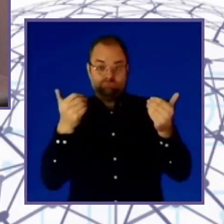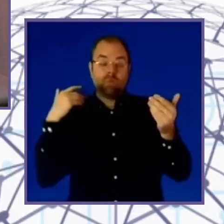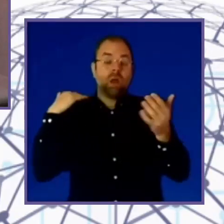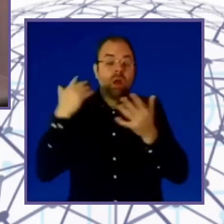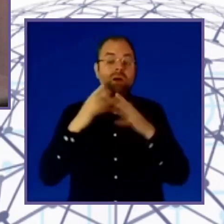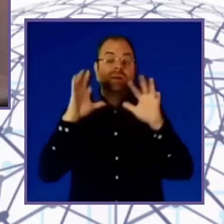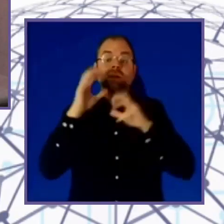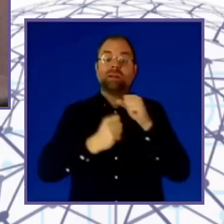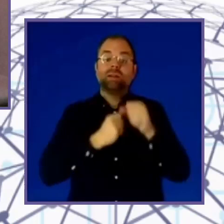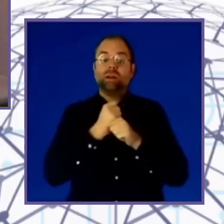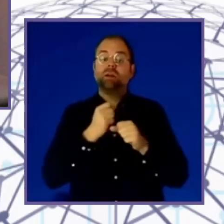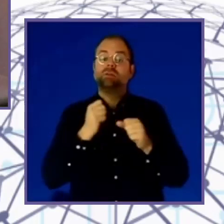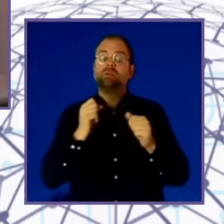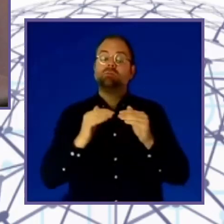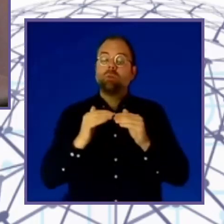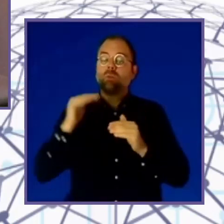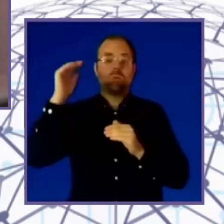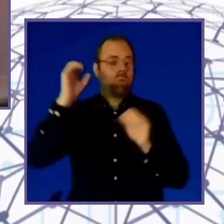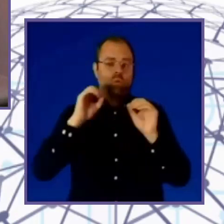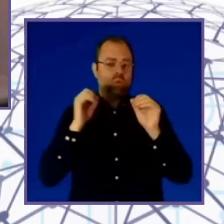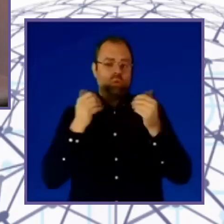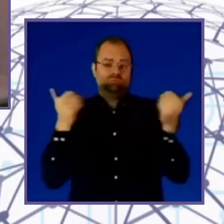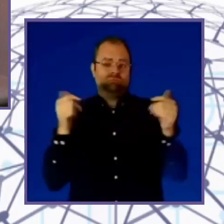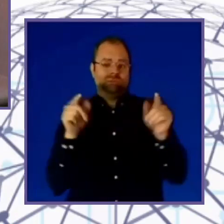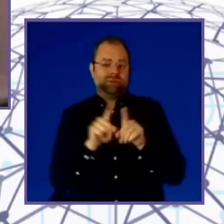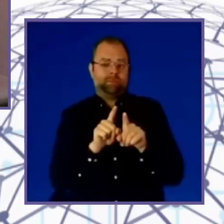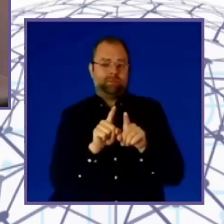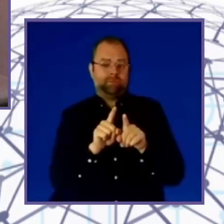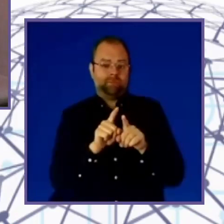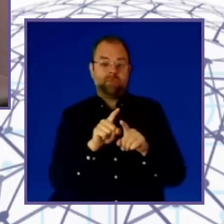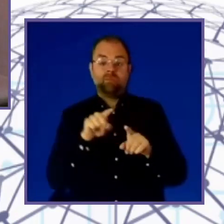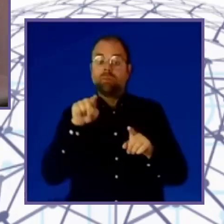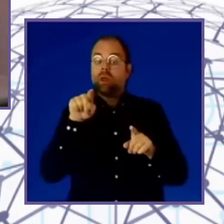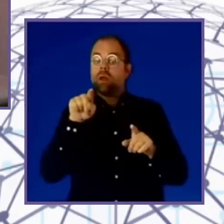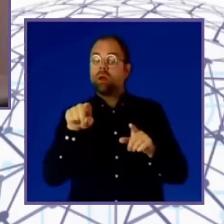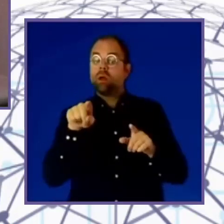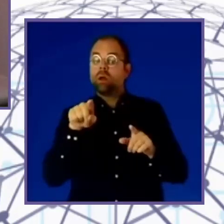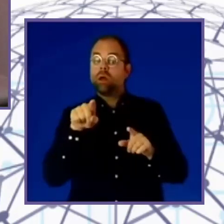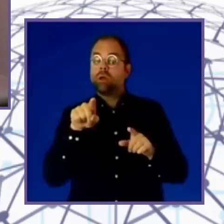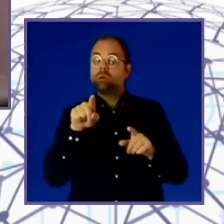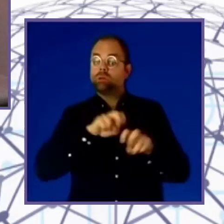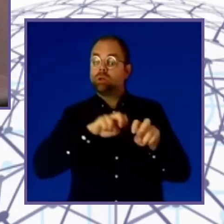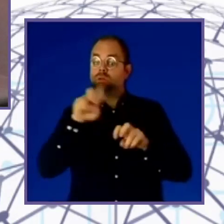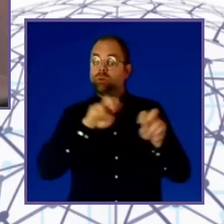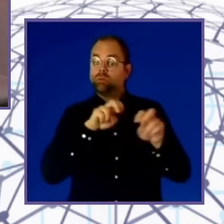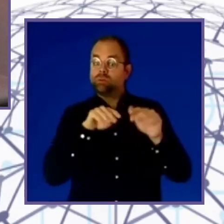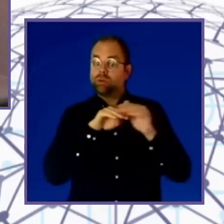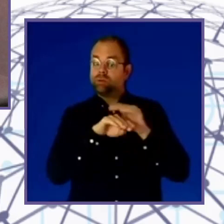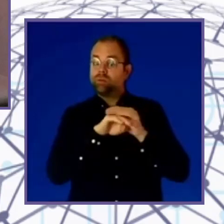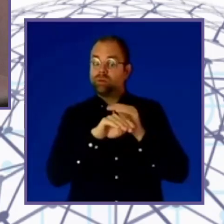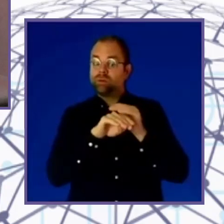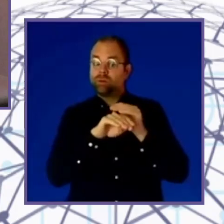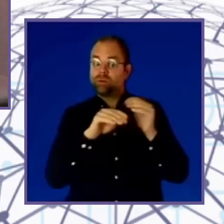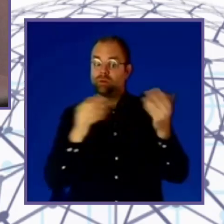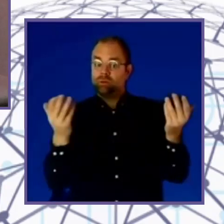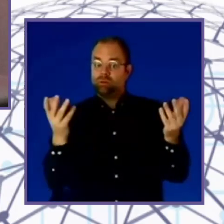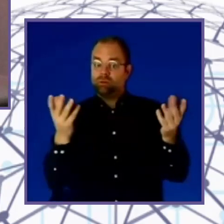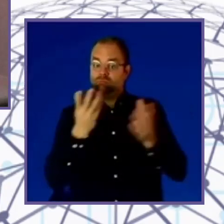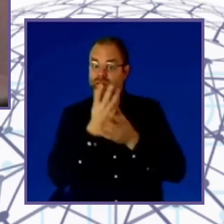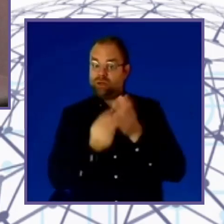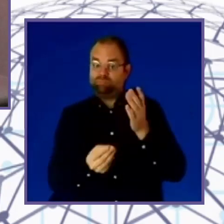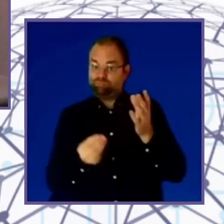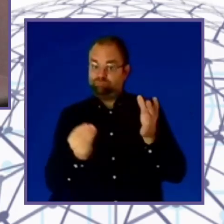clean air zones to exempt blue badge holders in England. Our campaign is even featured in